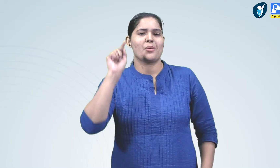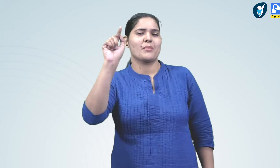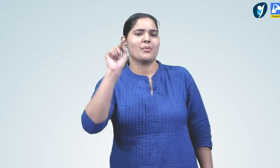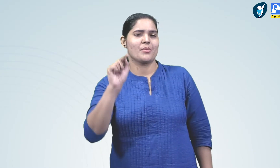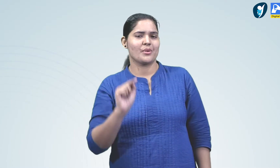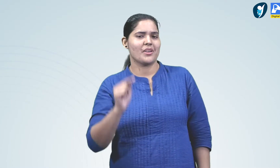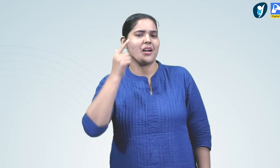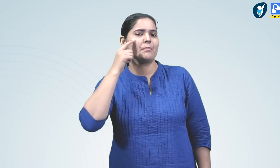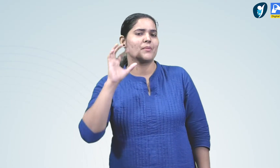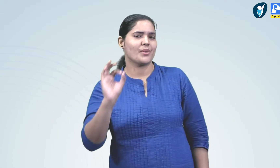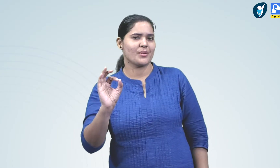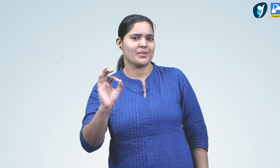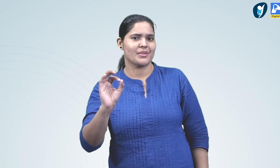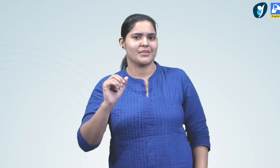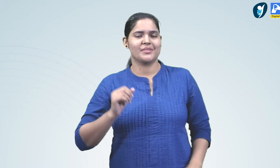Key findings-